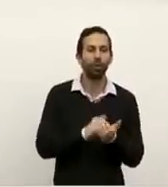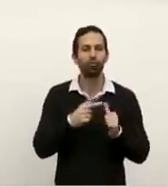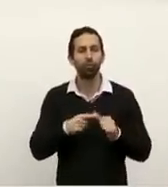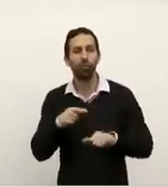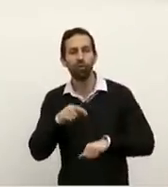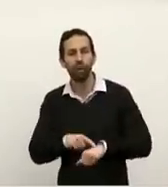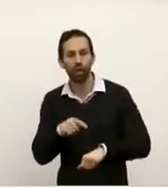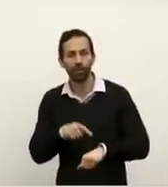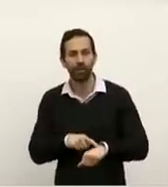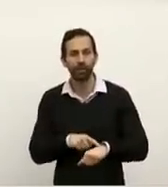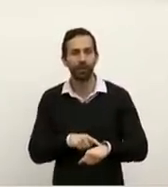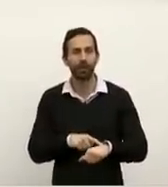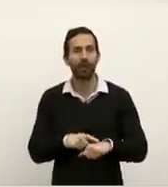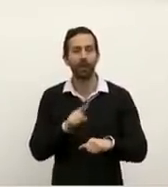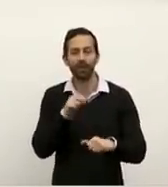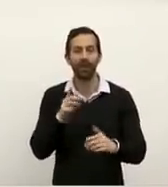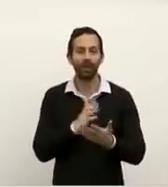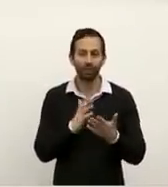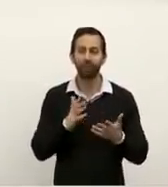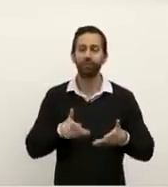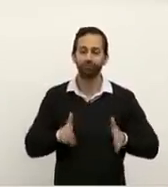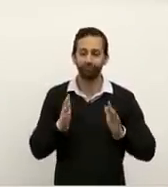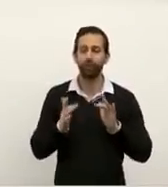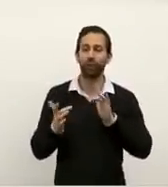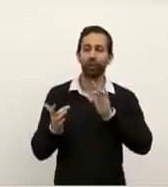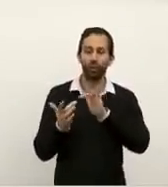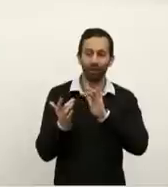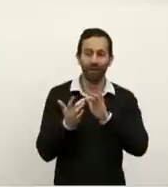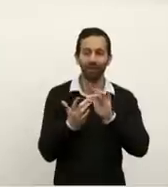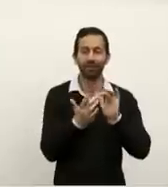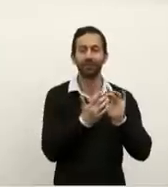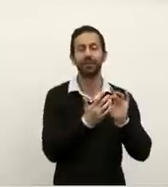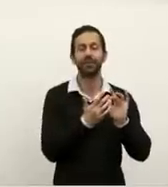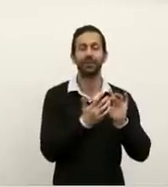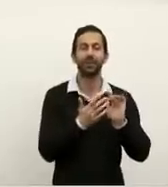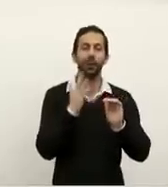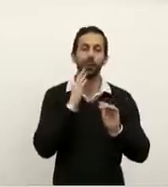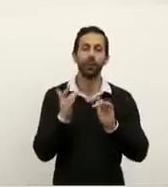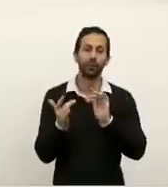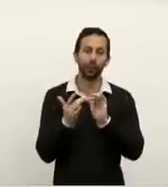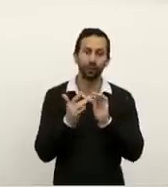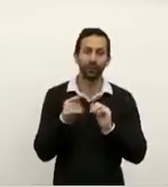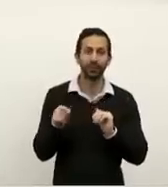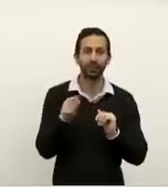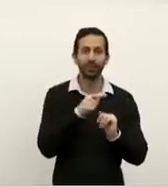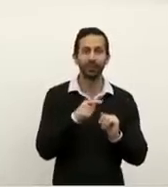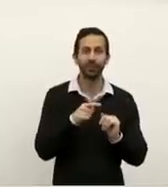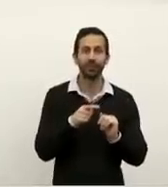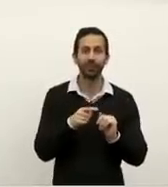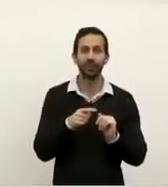And then proactively contact them and when we are contacting them, the number might come out as a private number,